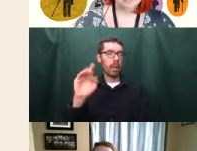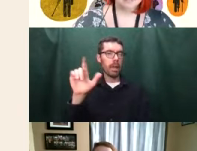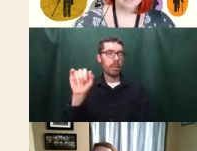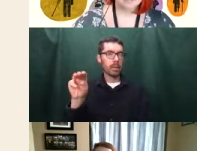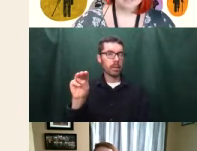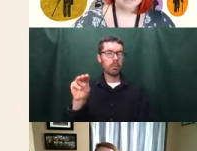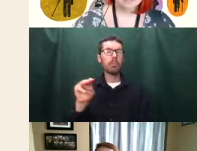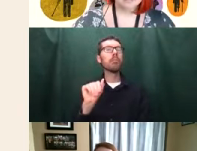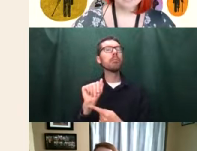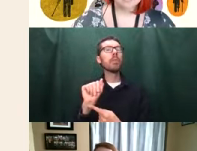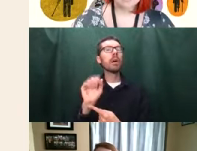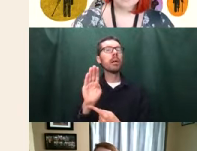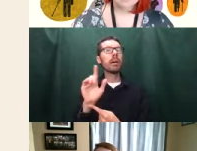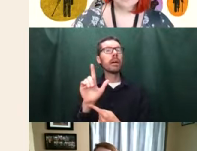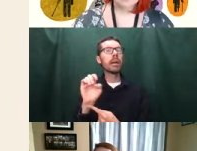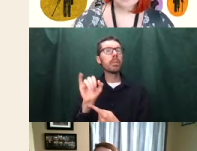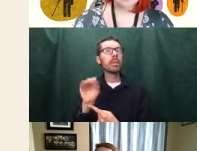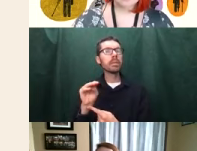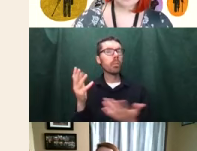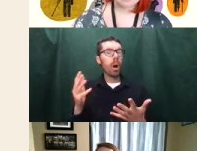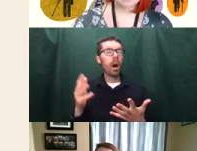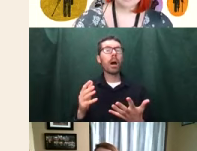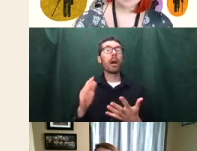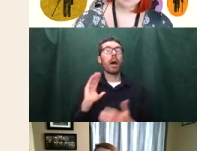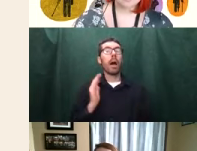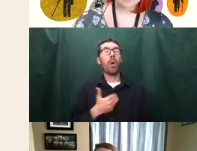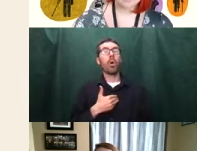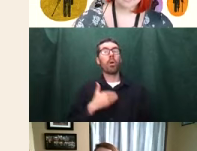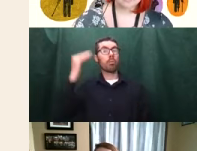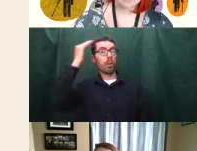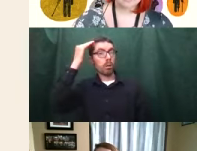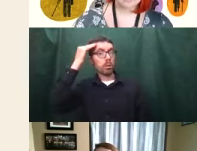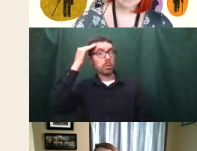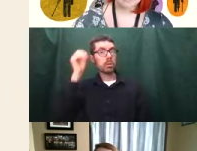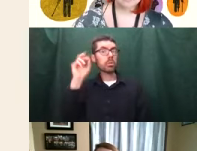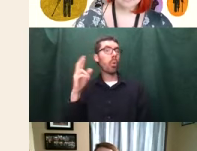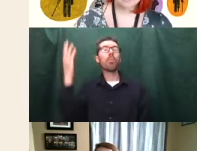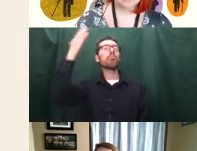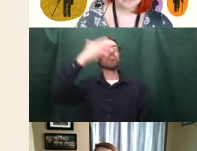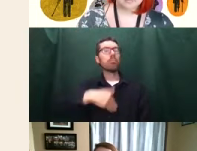conscious or unconscious set of beliefs or practices that discriminates against and devalue